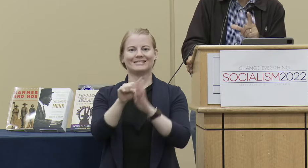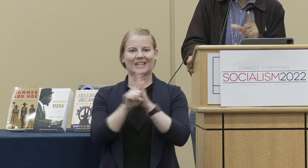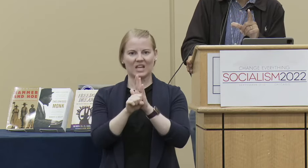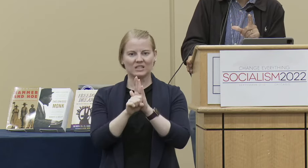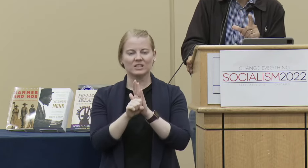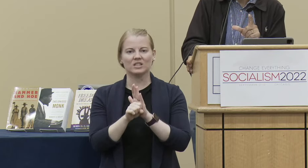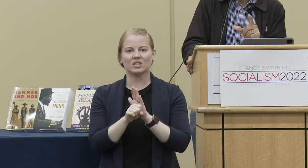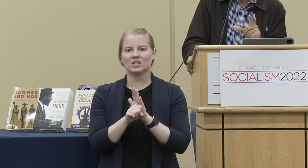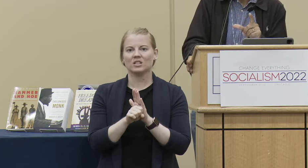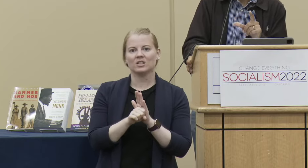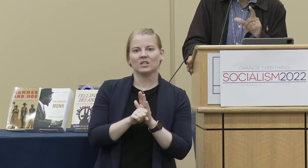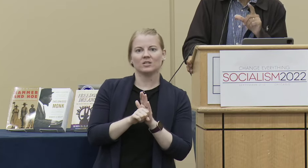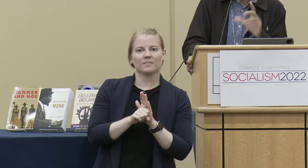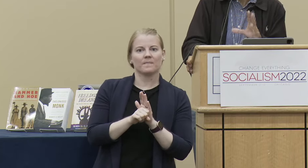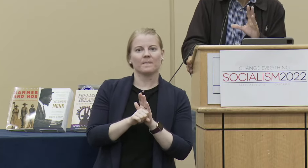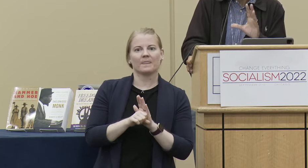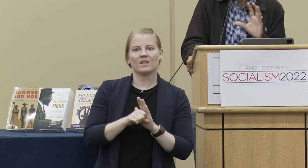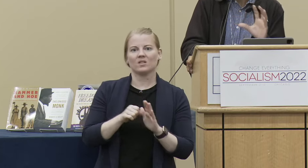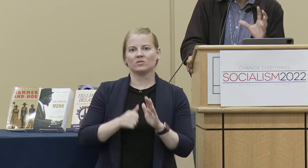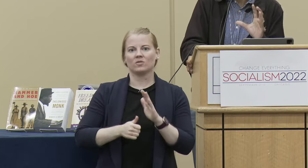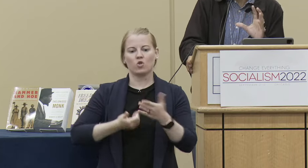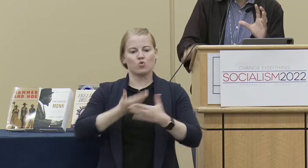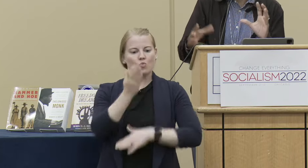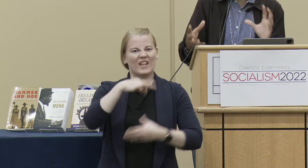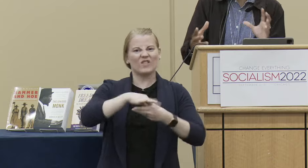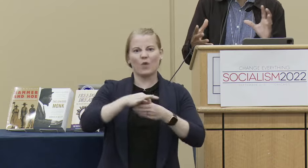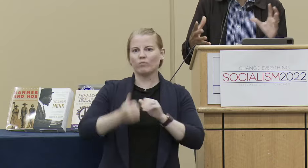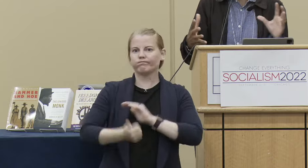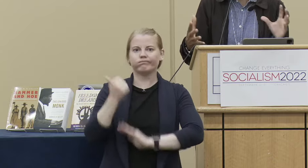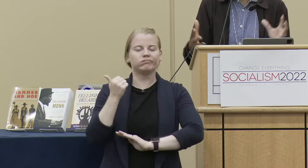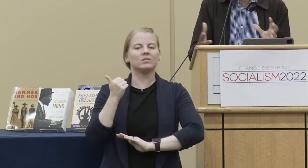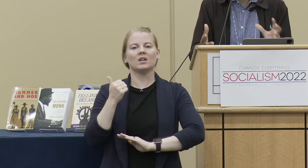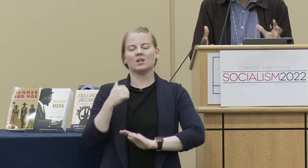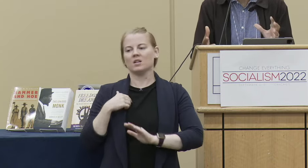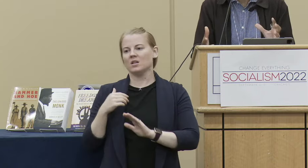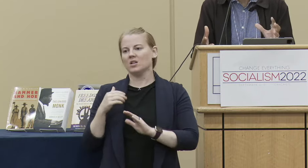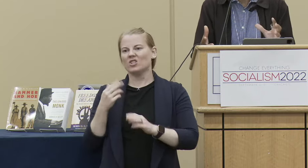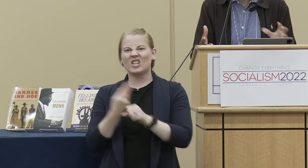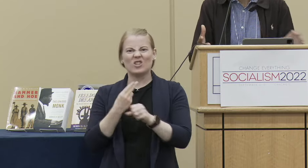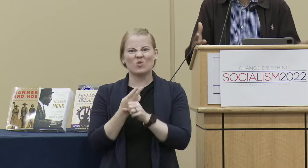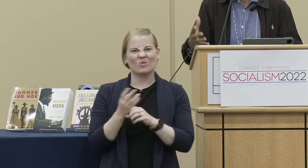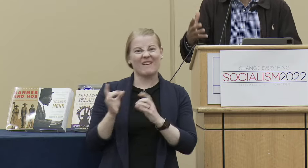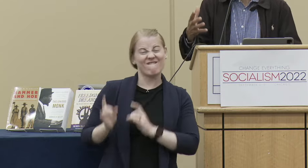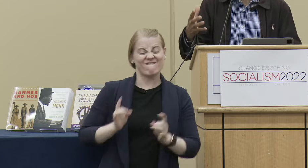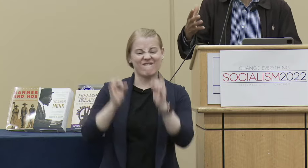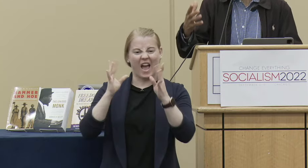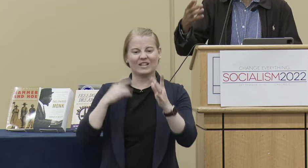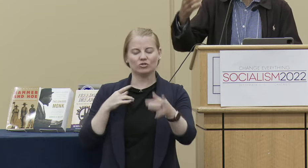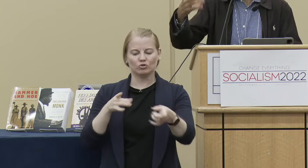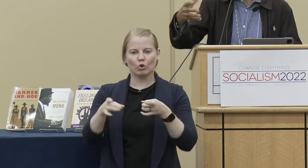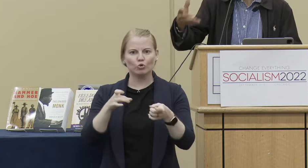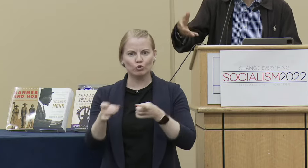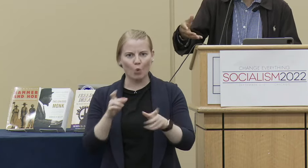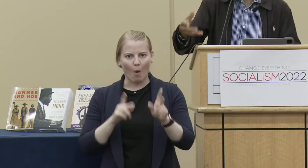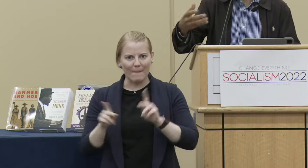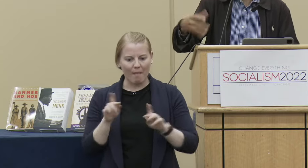there was a one-party state, right, denied the right to vote